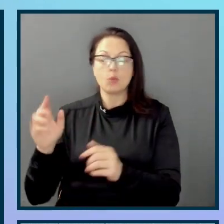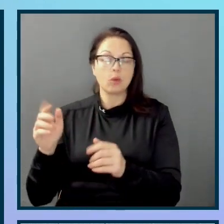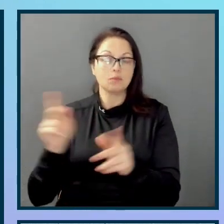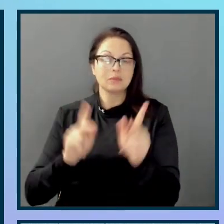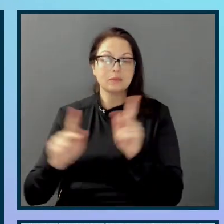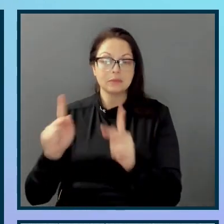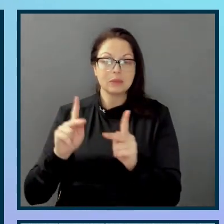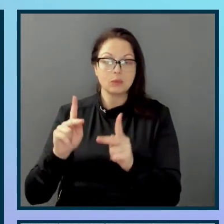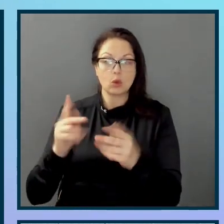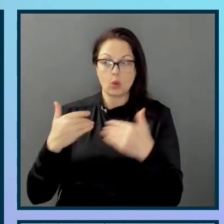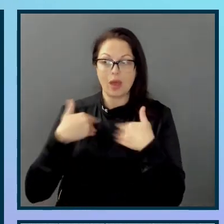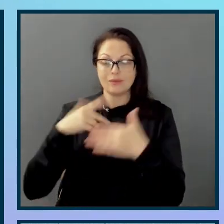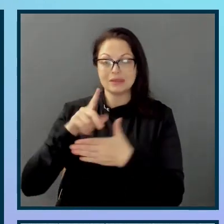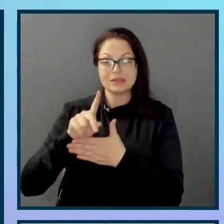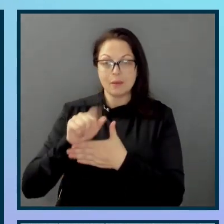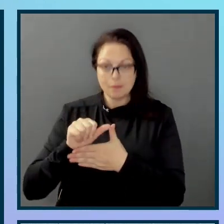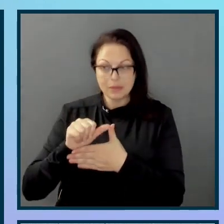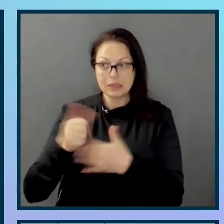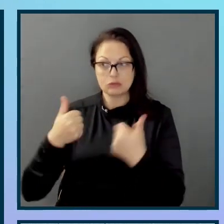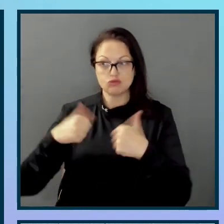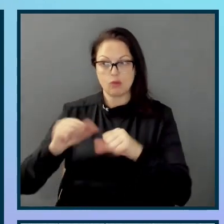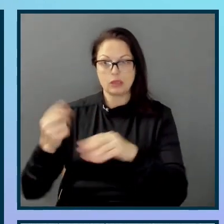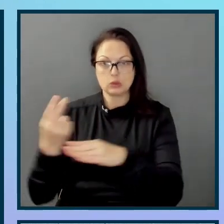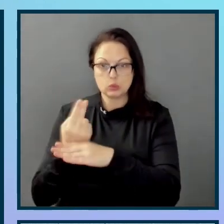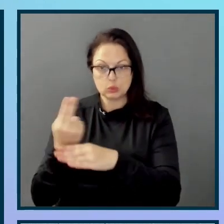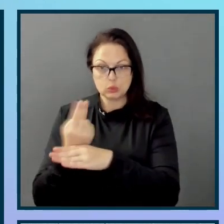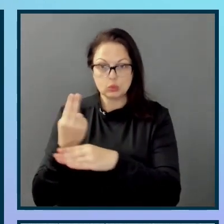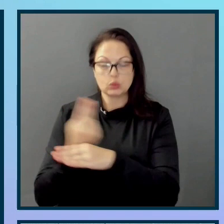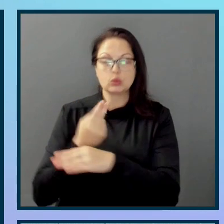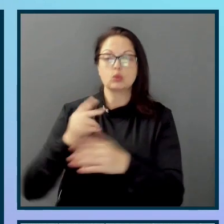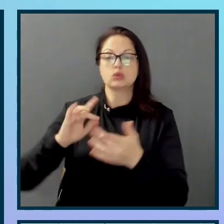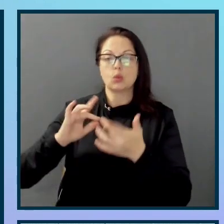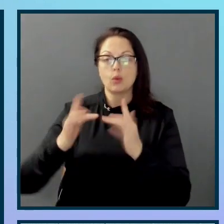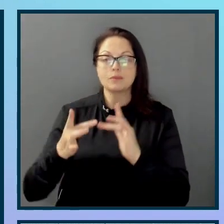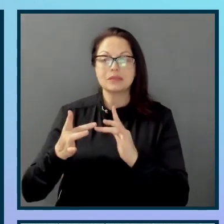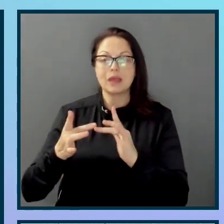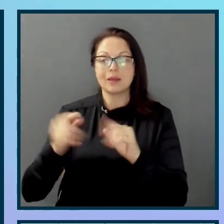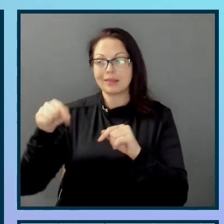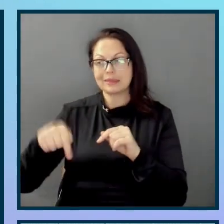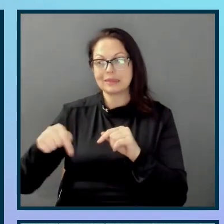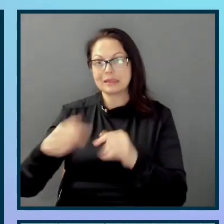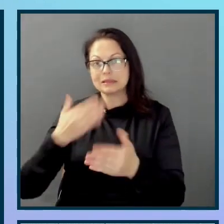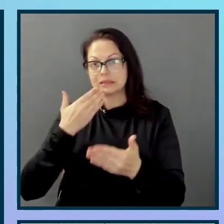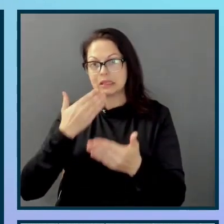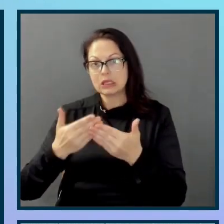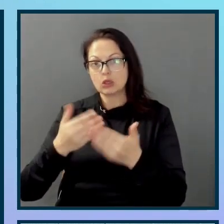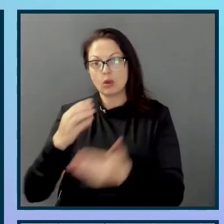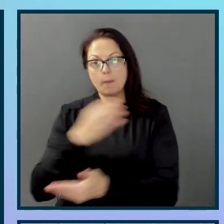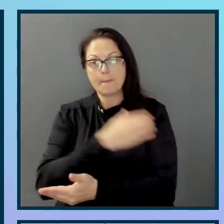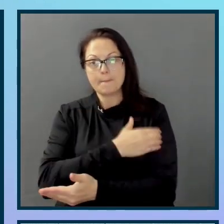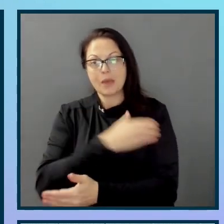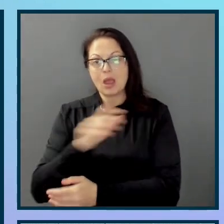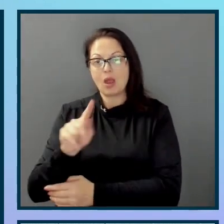or mobile app using assistive technology. This can be a very powerful tool for those that haven't experienced it before,